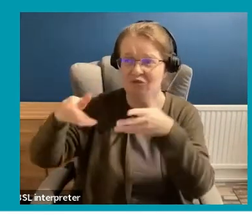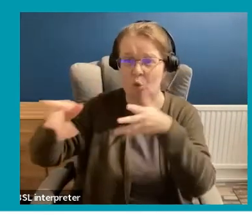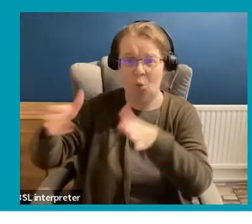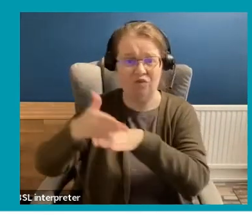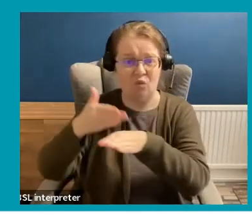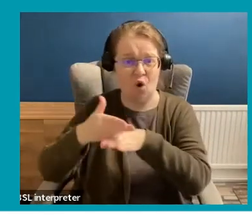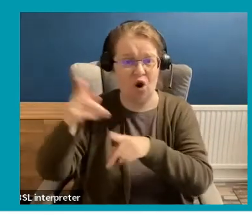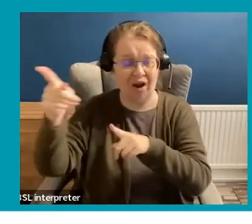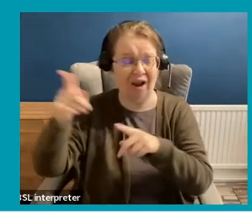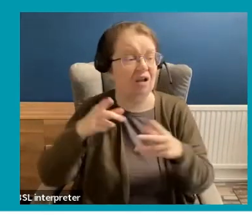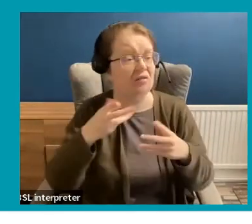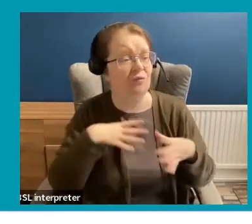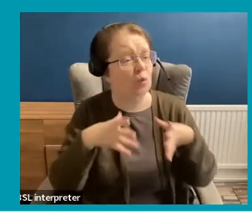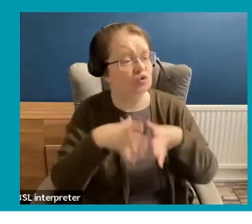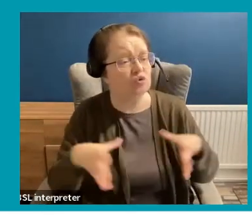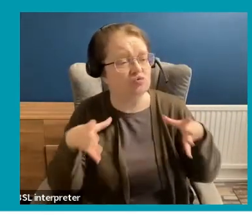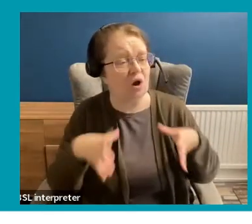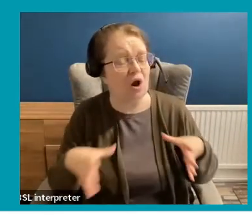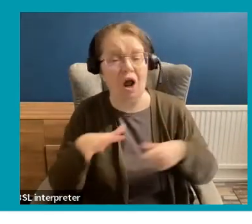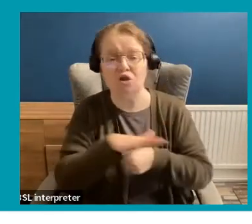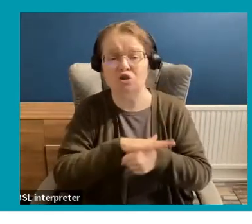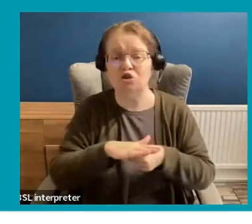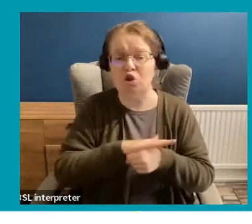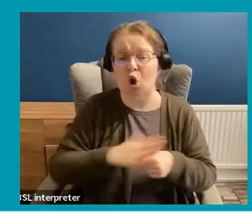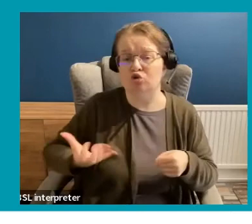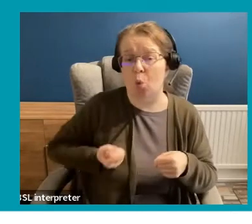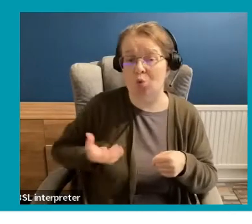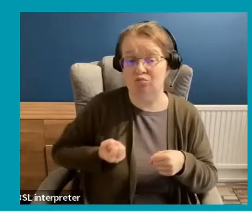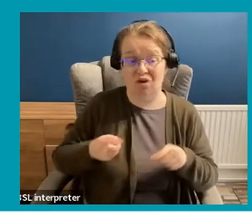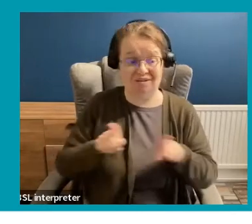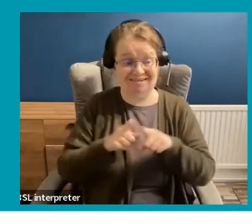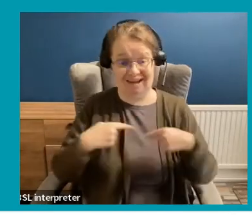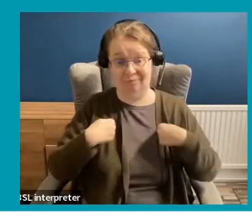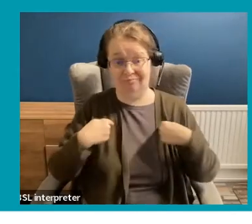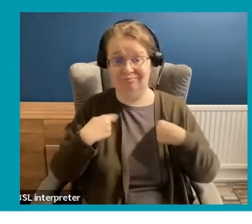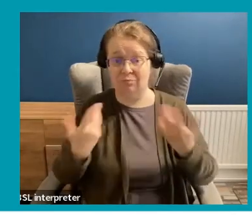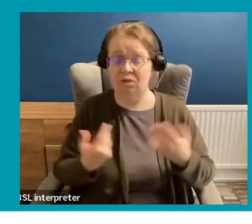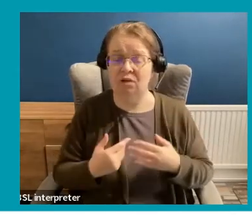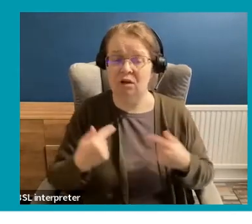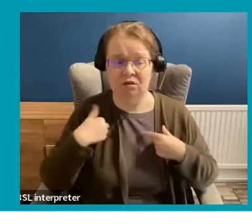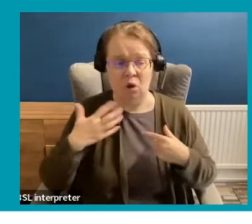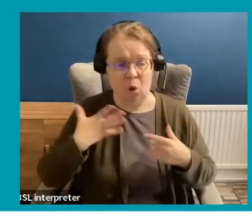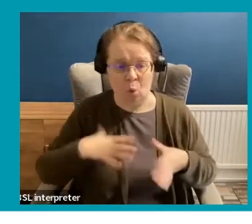If you want to grow if you're a social enterprise like we are obviously we want to grow financially